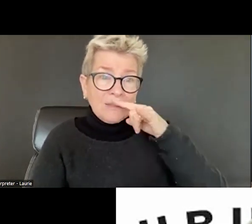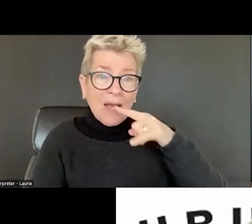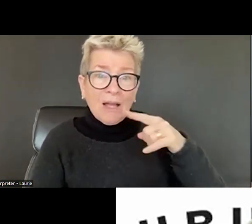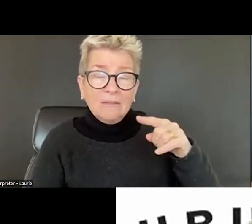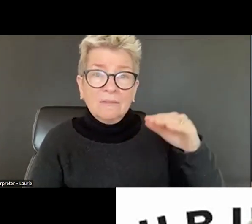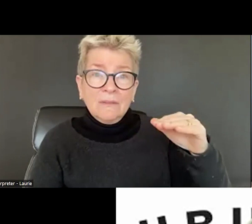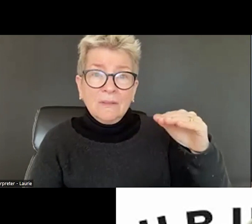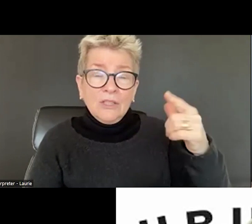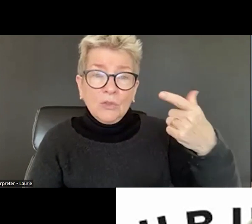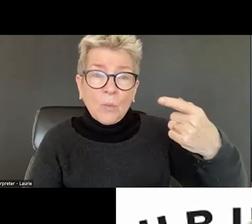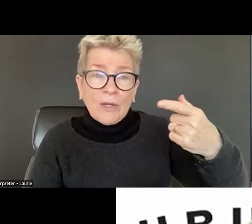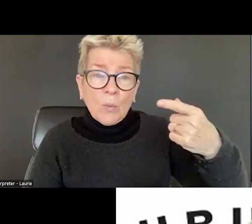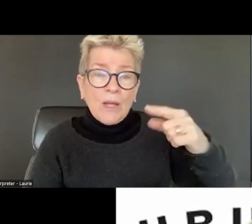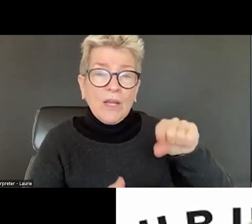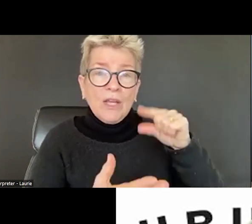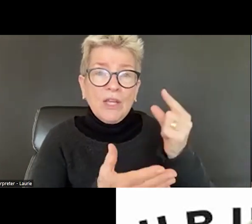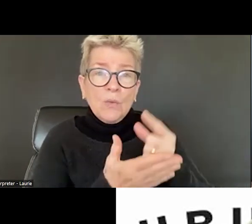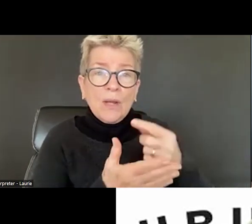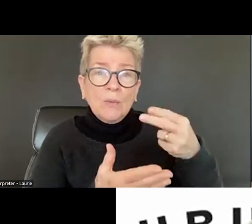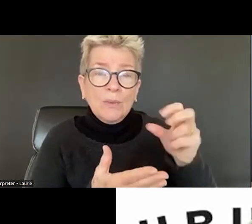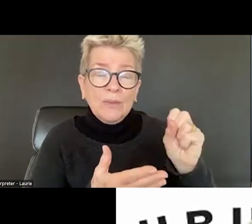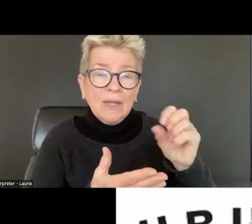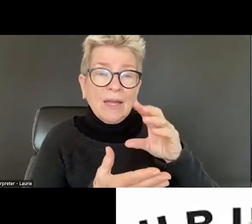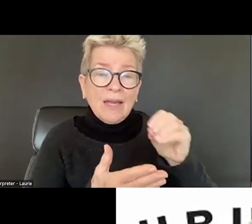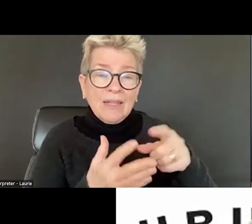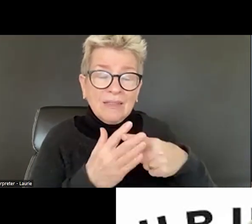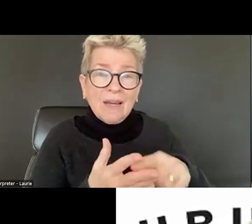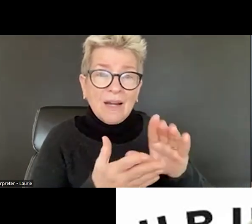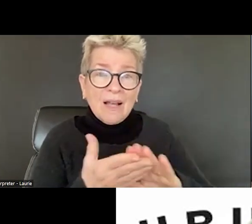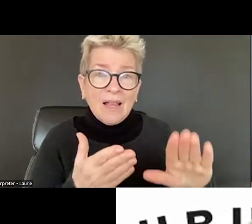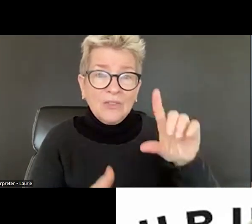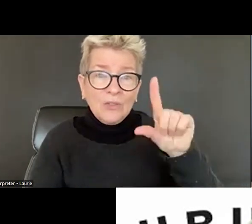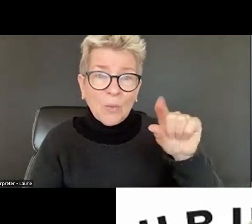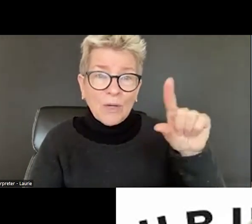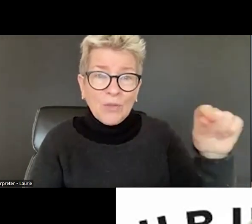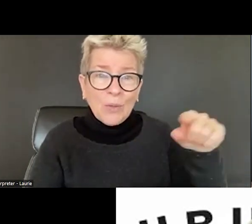he graduated high school and started college in 2020 during the pandemic he had a horrible